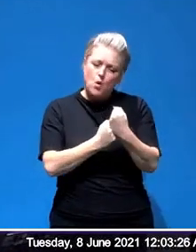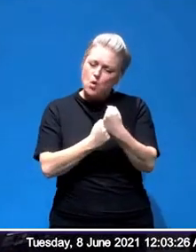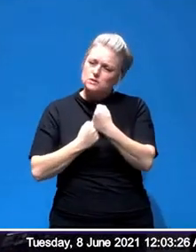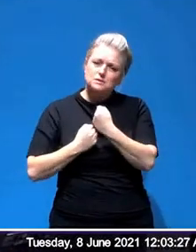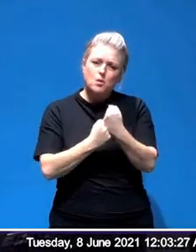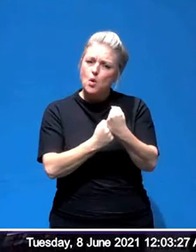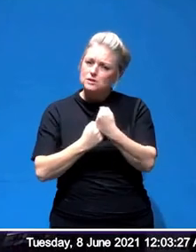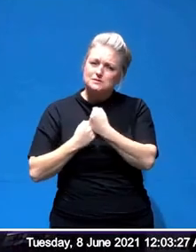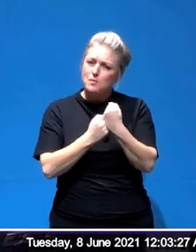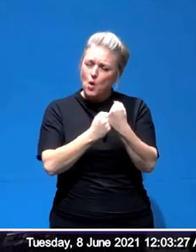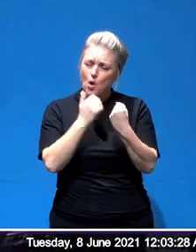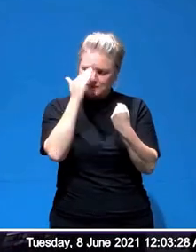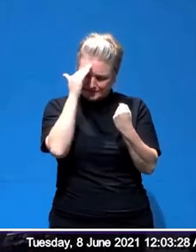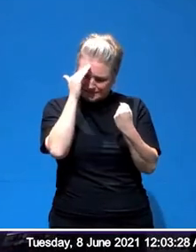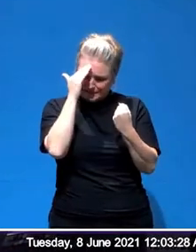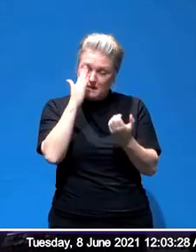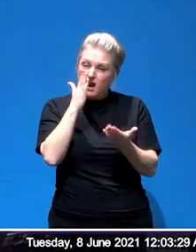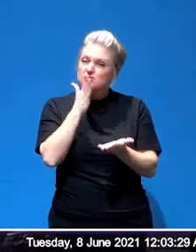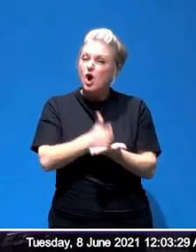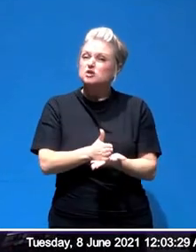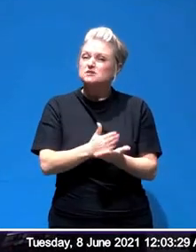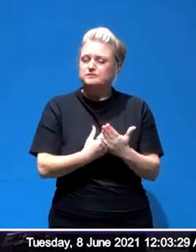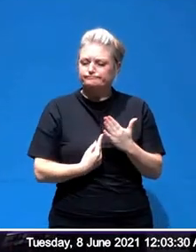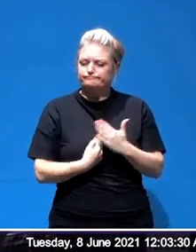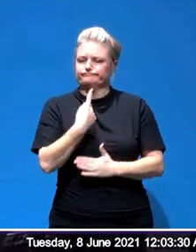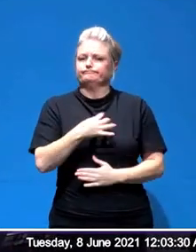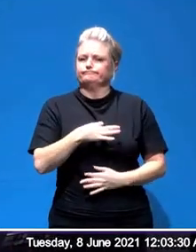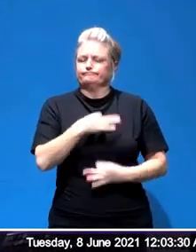It's been distressing at times not knowing how to help him as we were